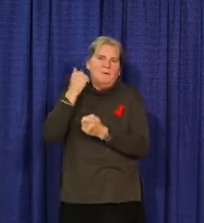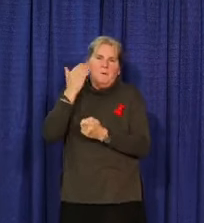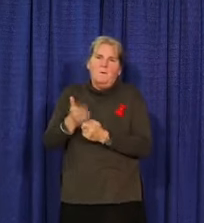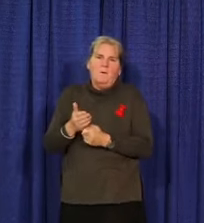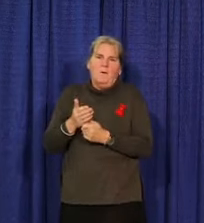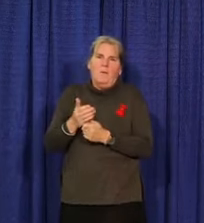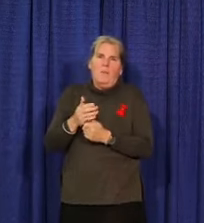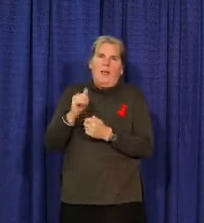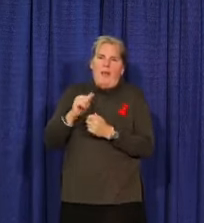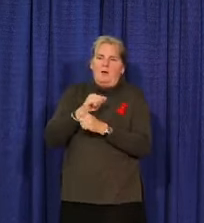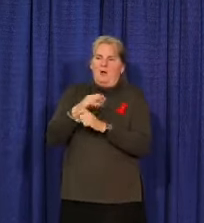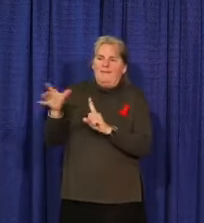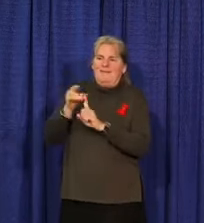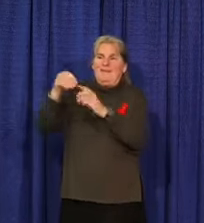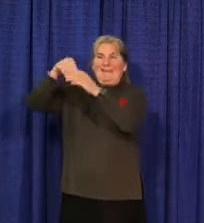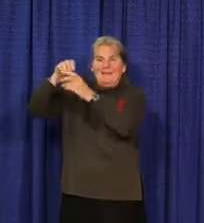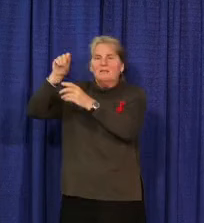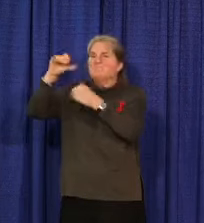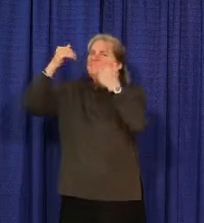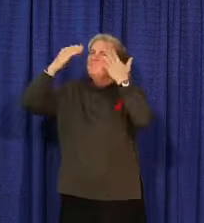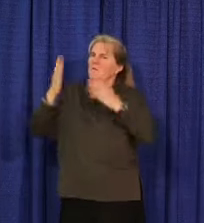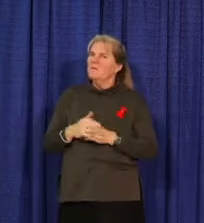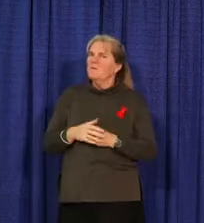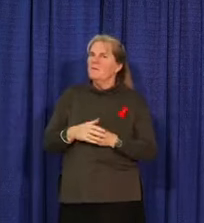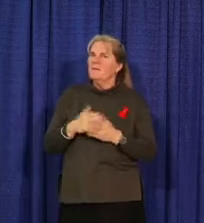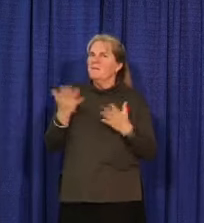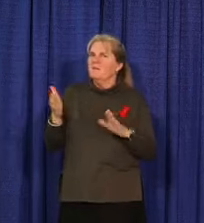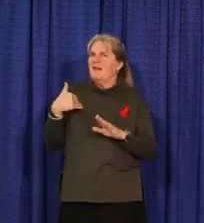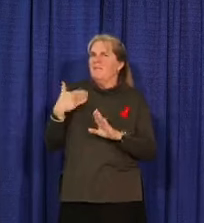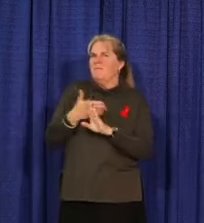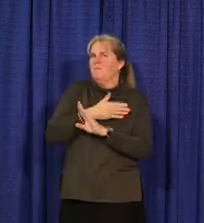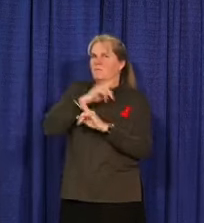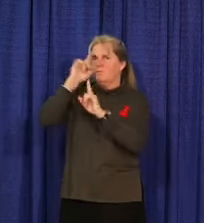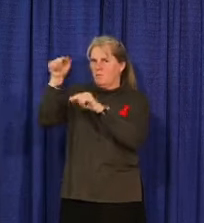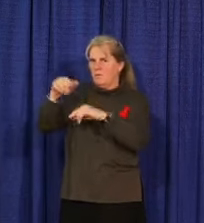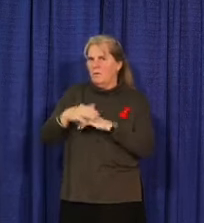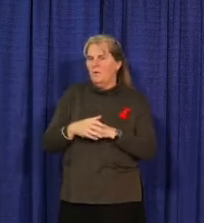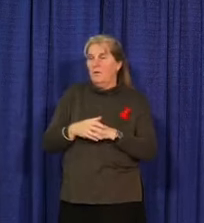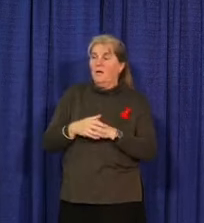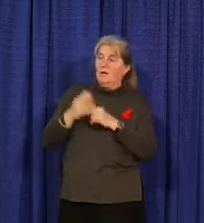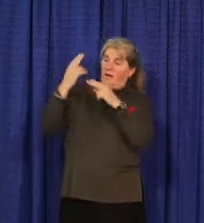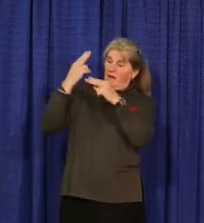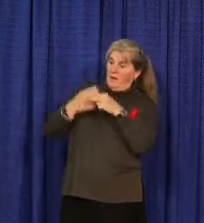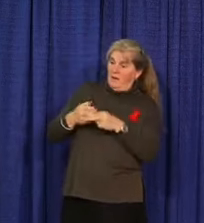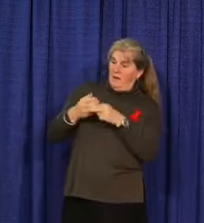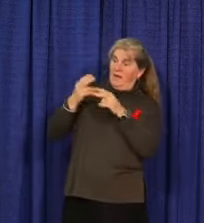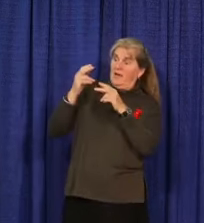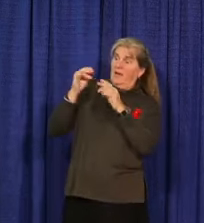about we have no proof. There is no reason to target Dawson city as a place of risk